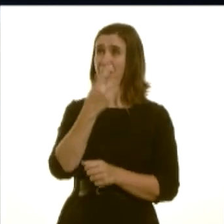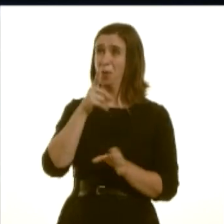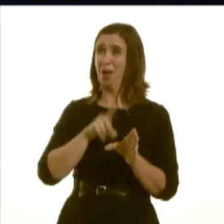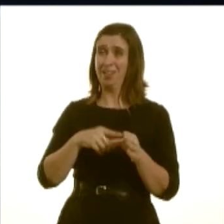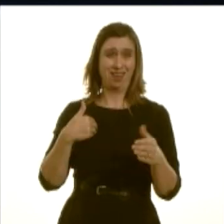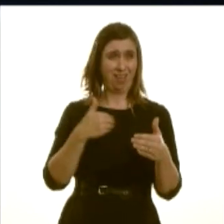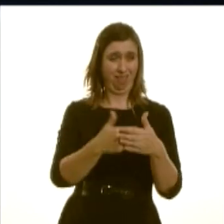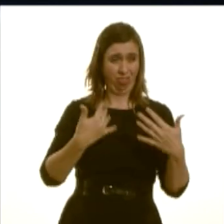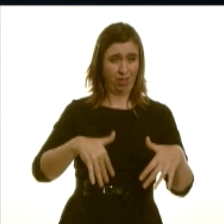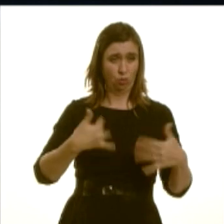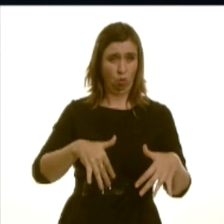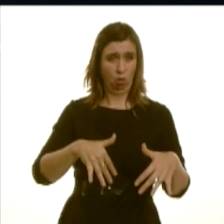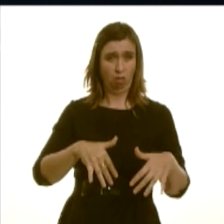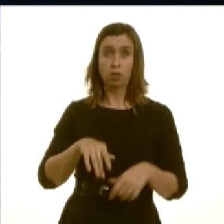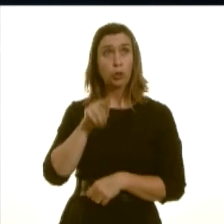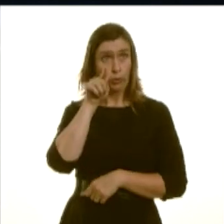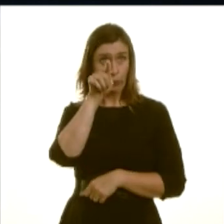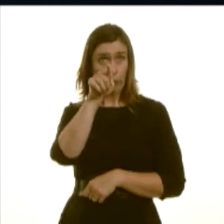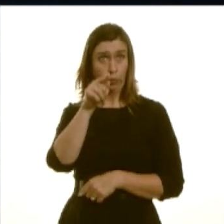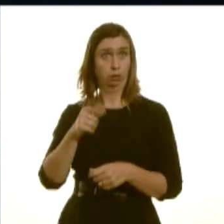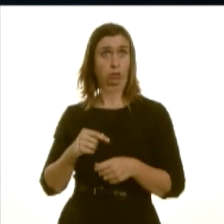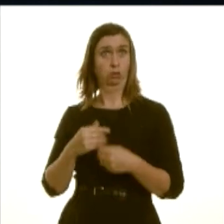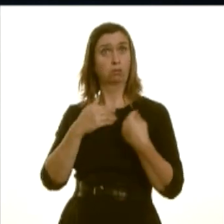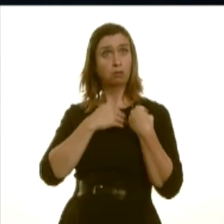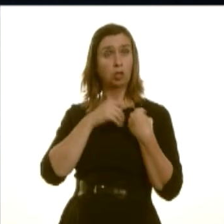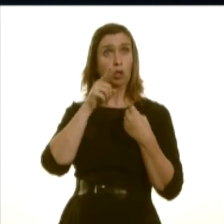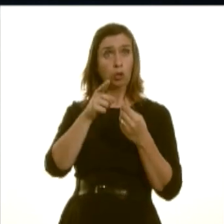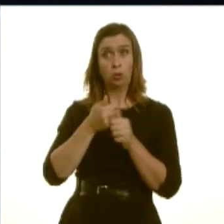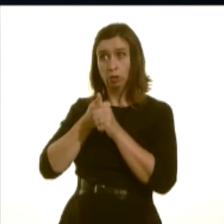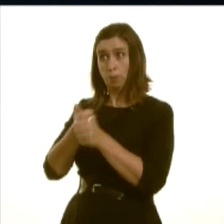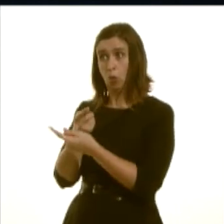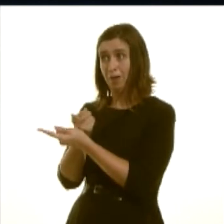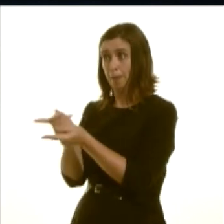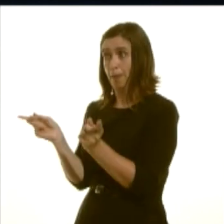Minister of Wales, what are you doing to support those families who are not able to access